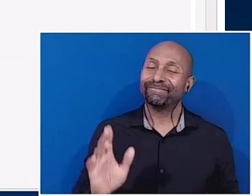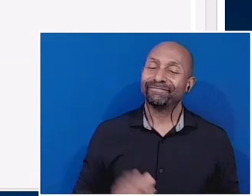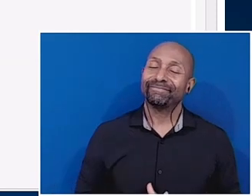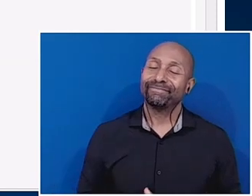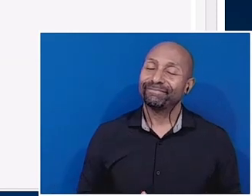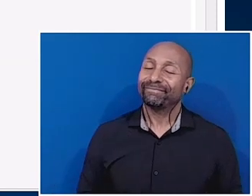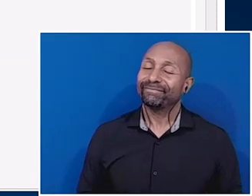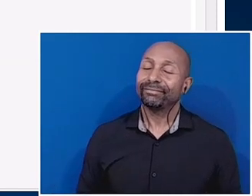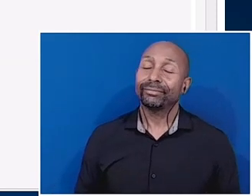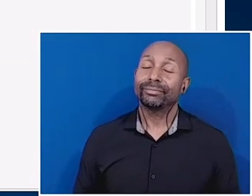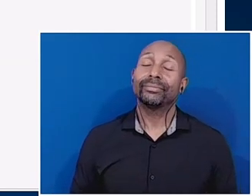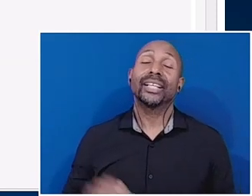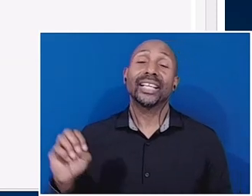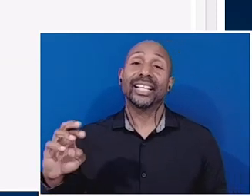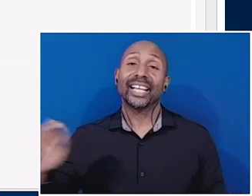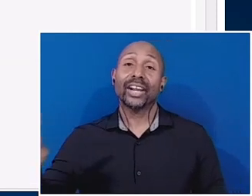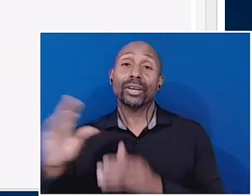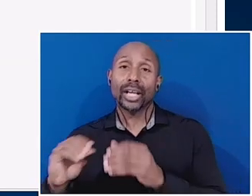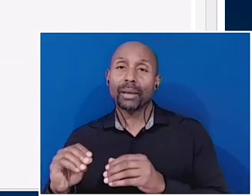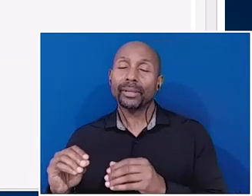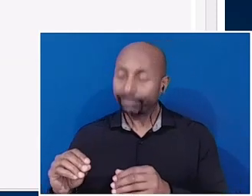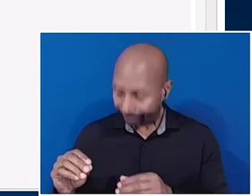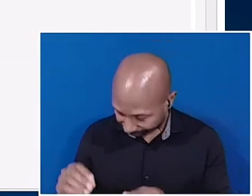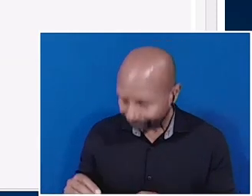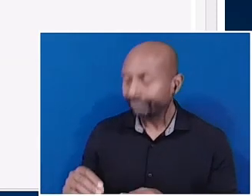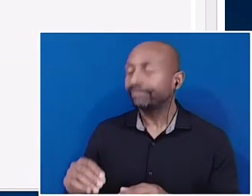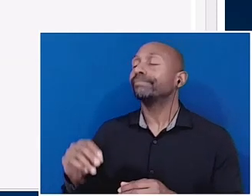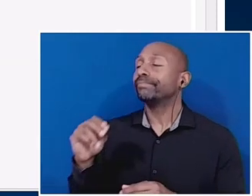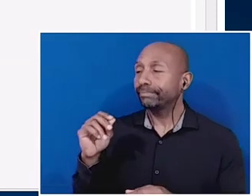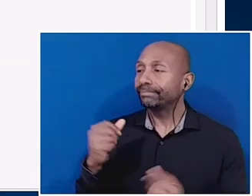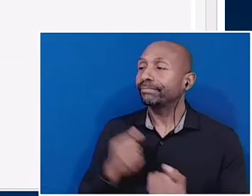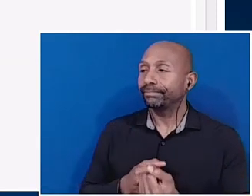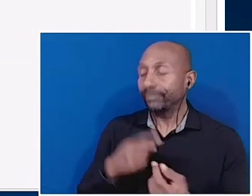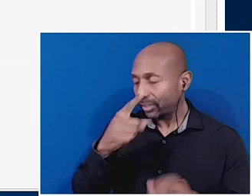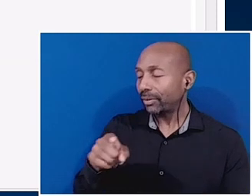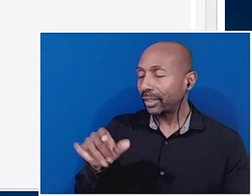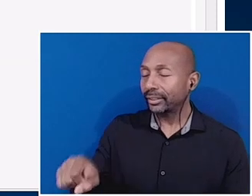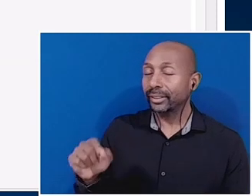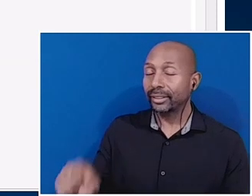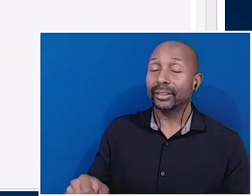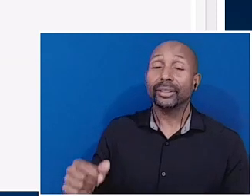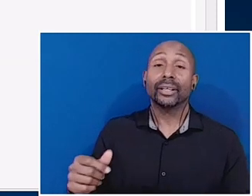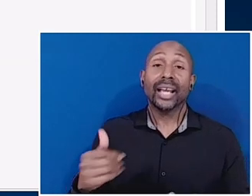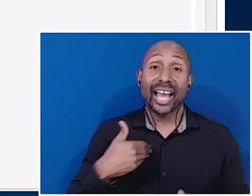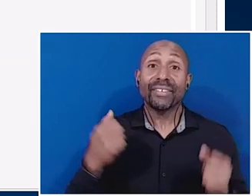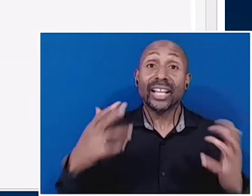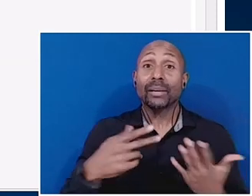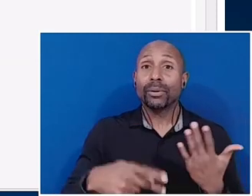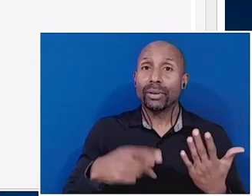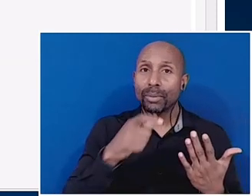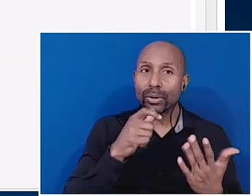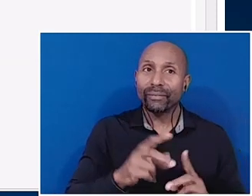saying, you know, there are a lot of programs that are very, very specialized. And there aren't programs necessarily, you